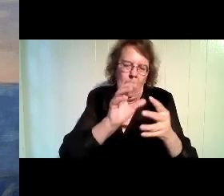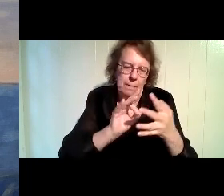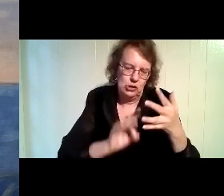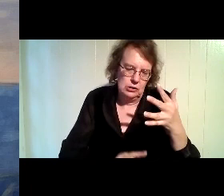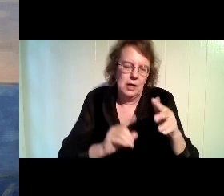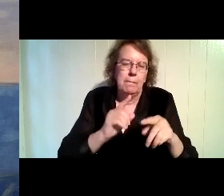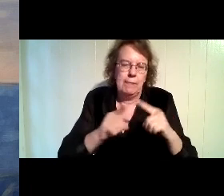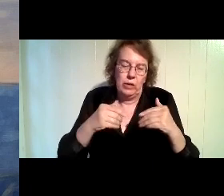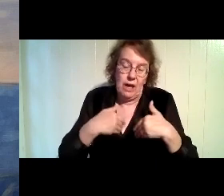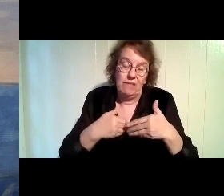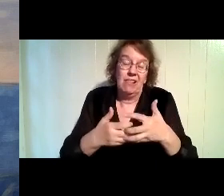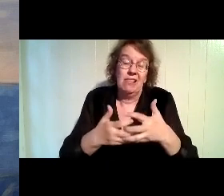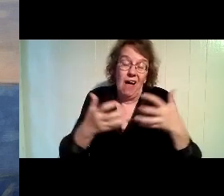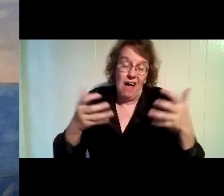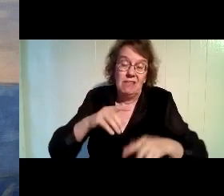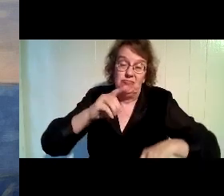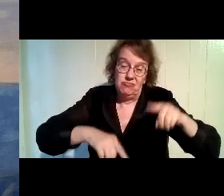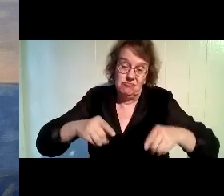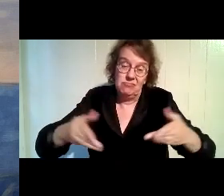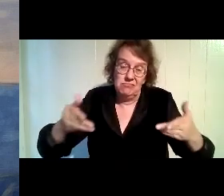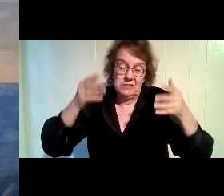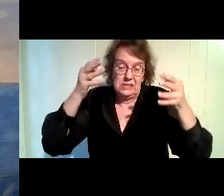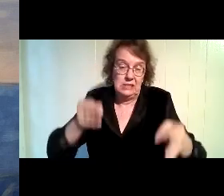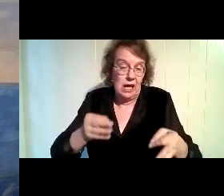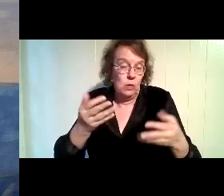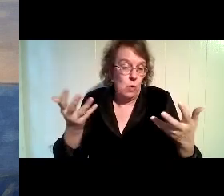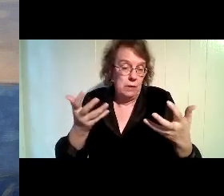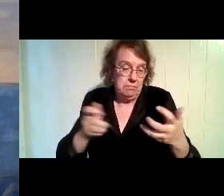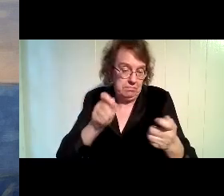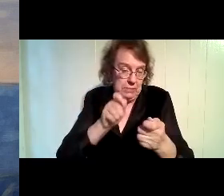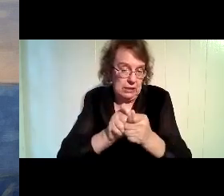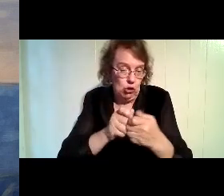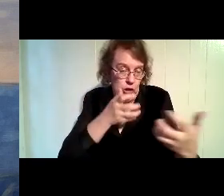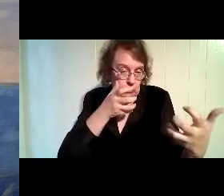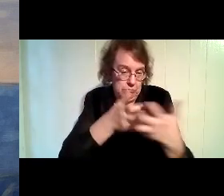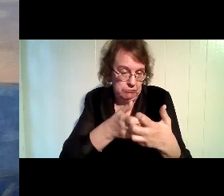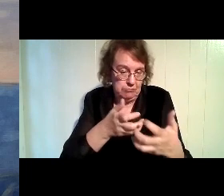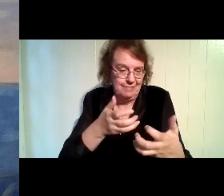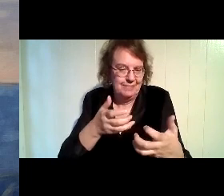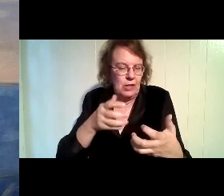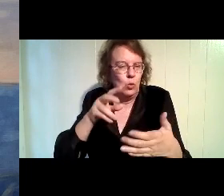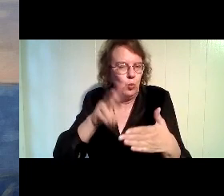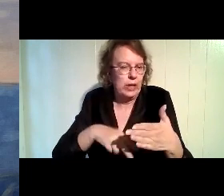lot of things for deciding what particulars we want narrator to read aloud to us, so we don't have to have it read every